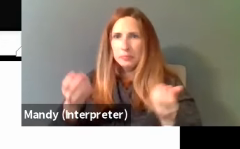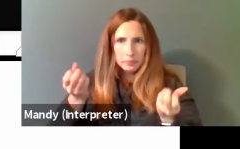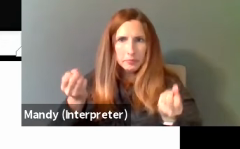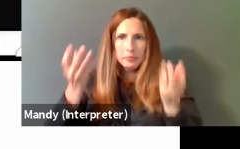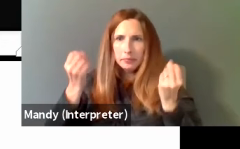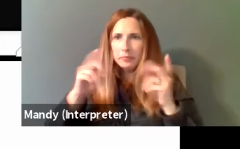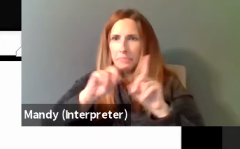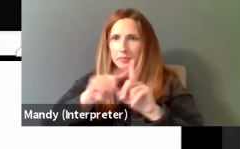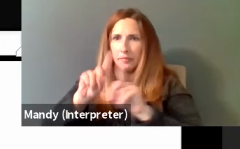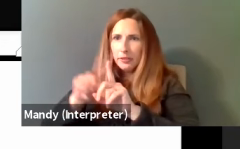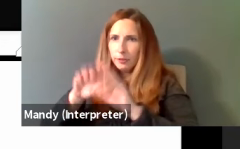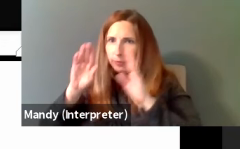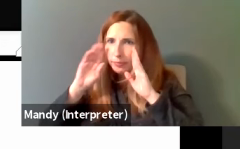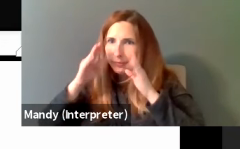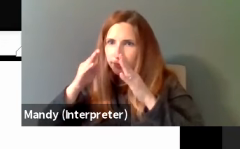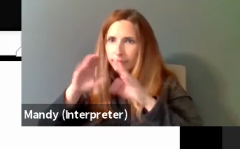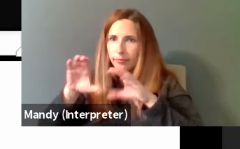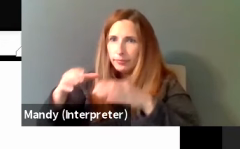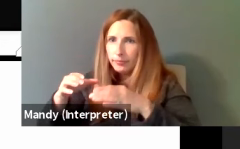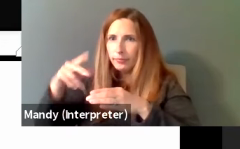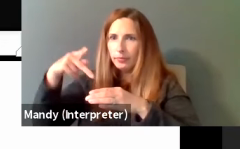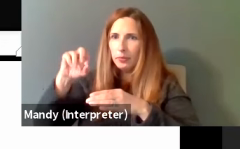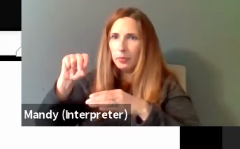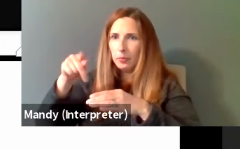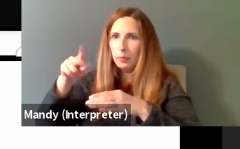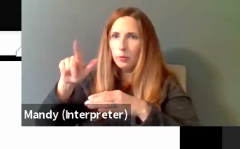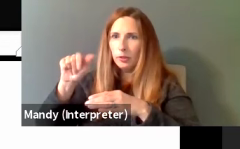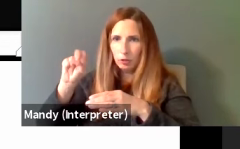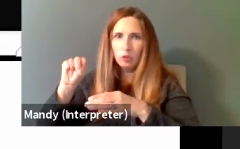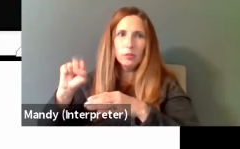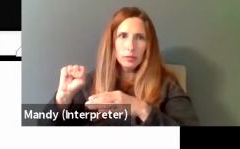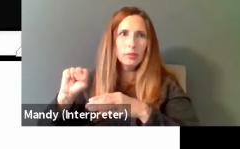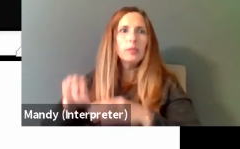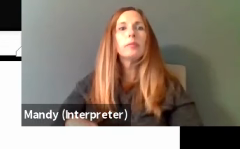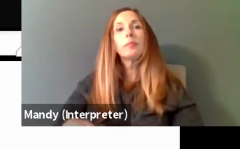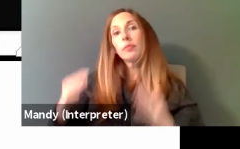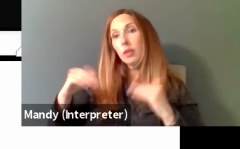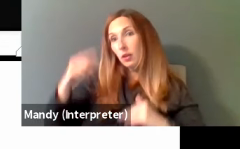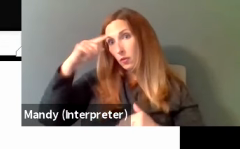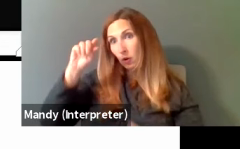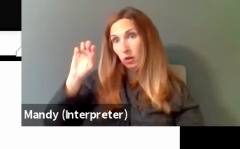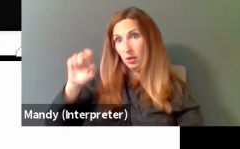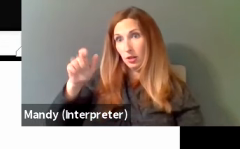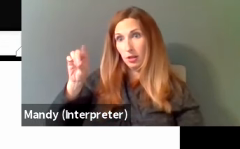So I hope you've put a few in there for Exodus, as I mentioned,